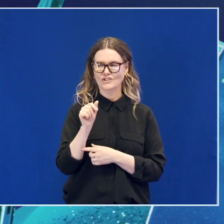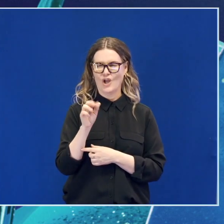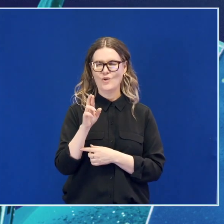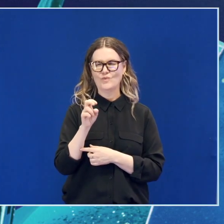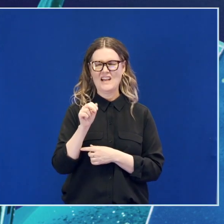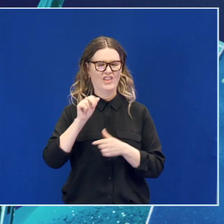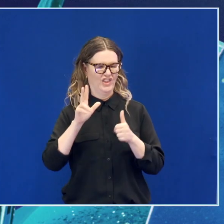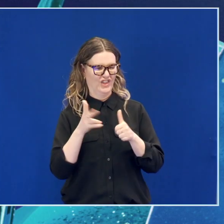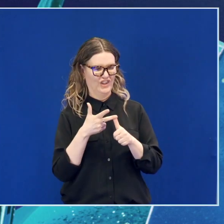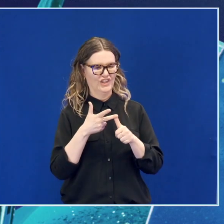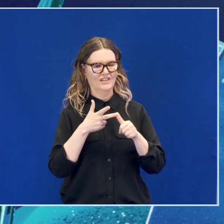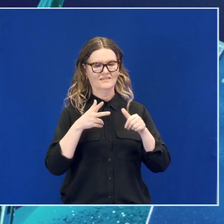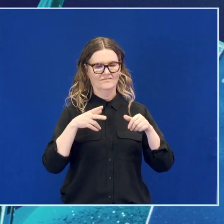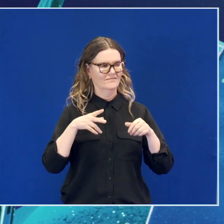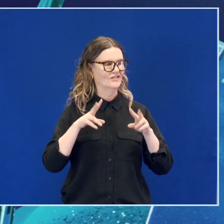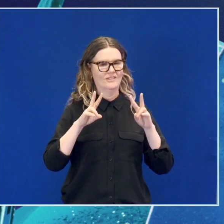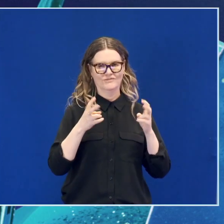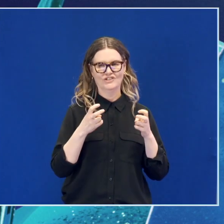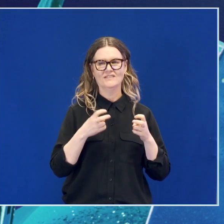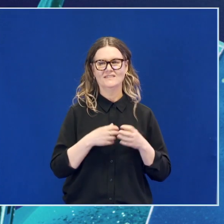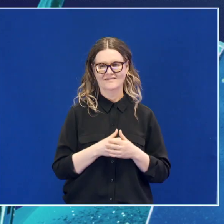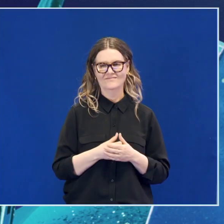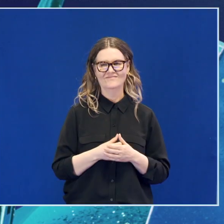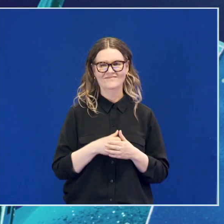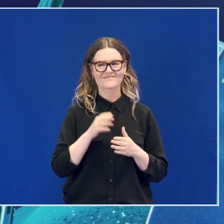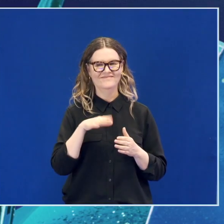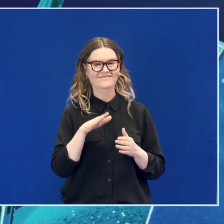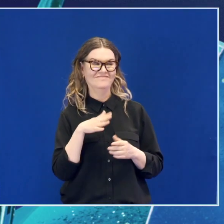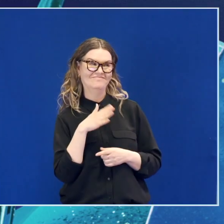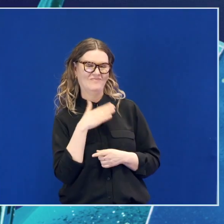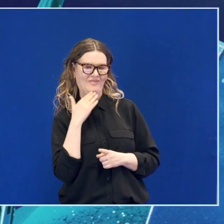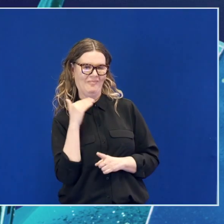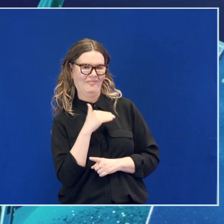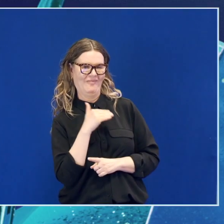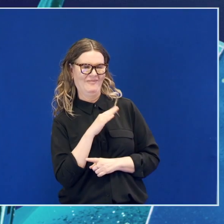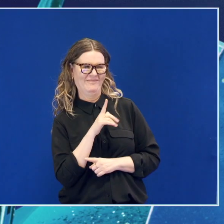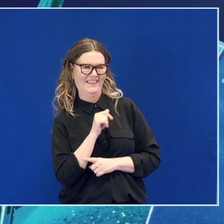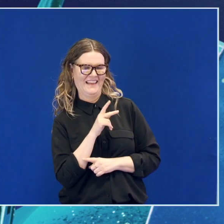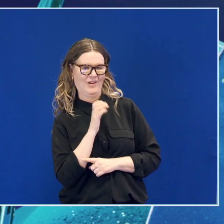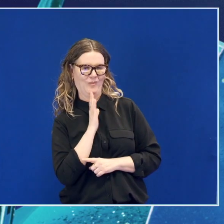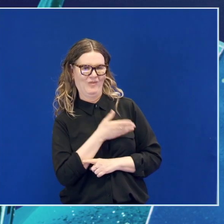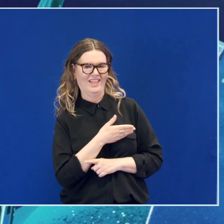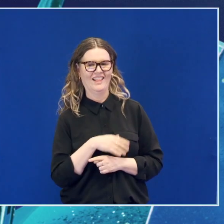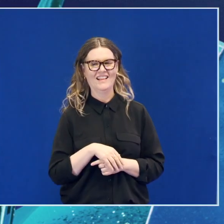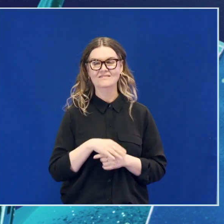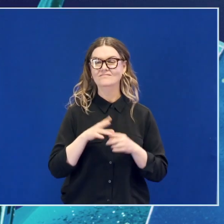Blake, I'm going to go to you for this one. And I know you're going to cover a lot of information in your demo.